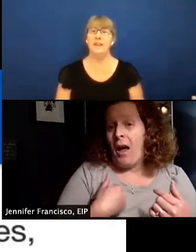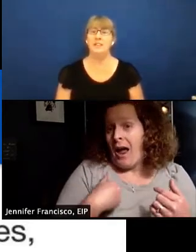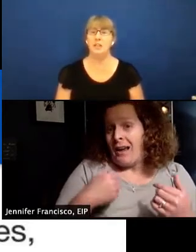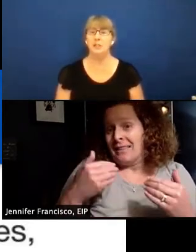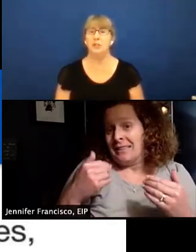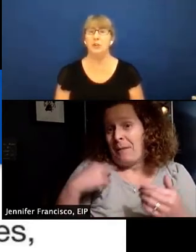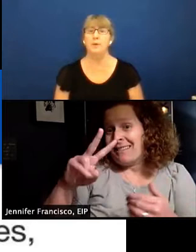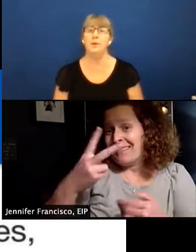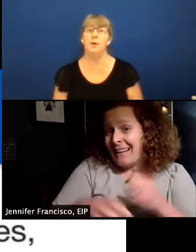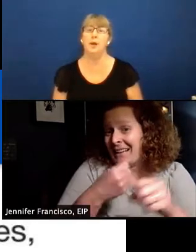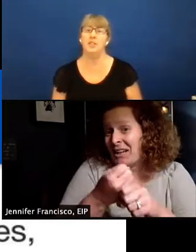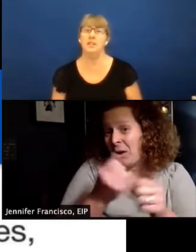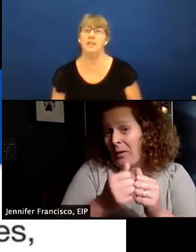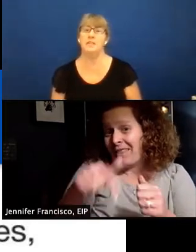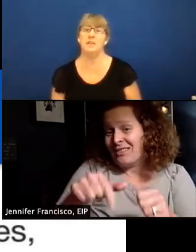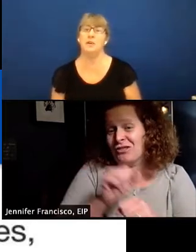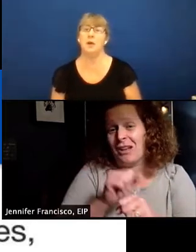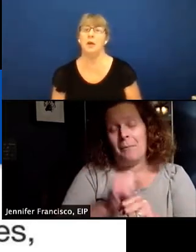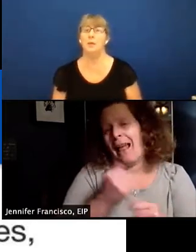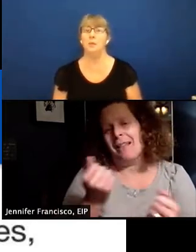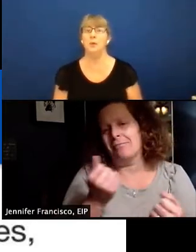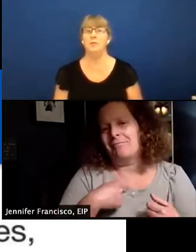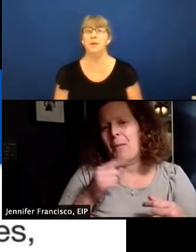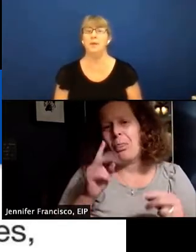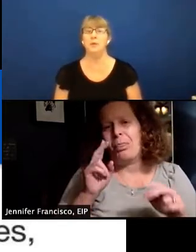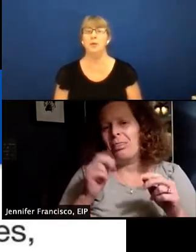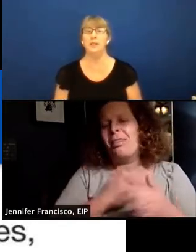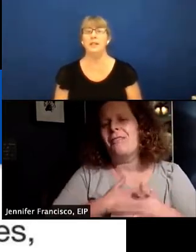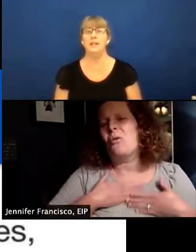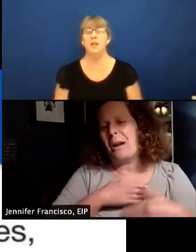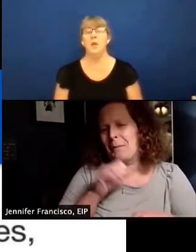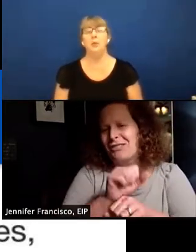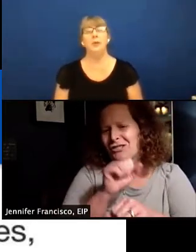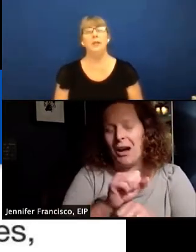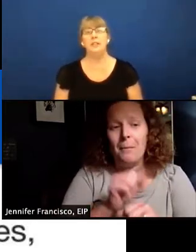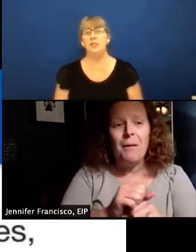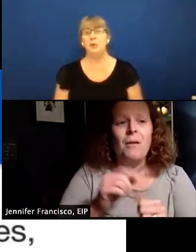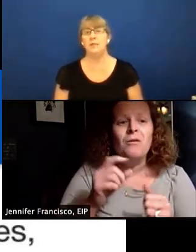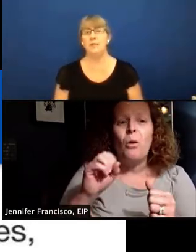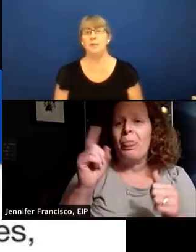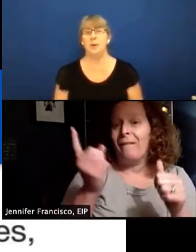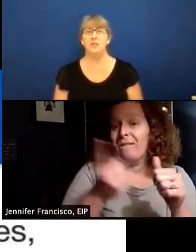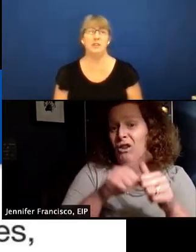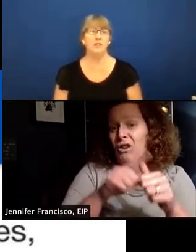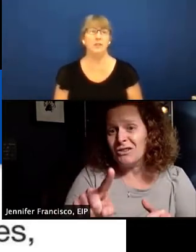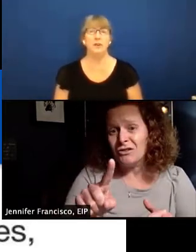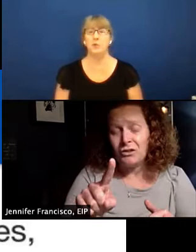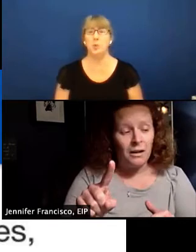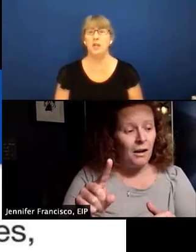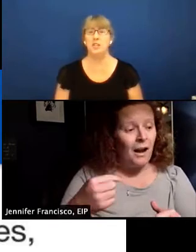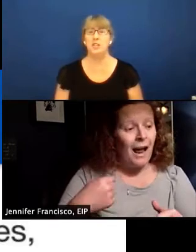the Educational Interpreter Project this year. We've been working and really enjoyed this project, the first question.